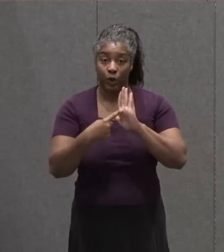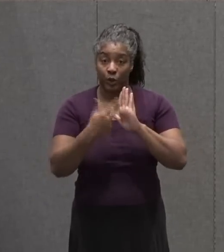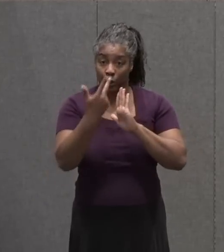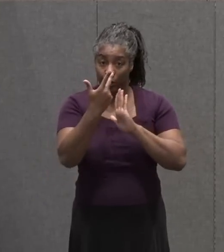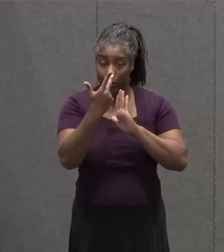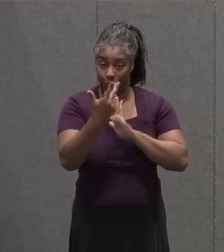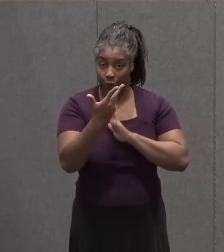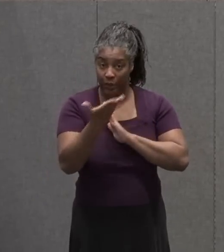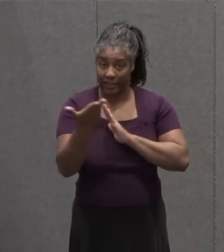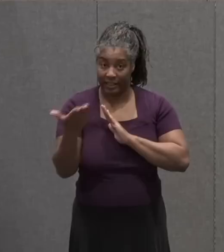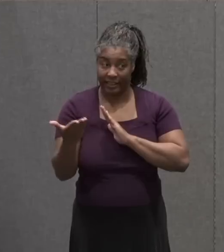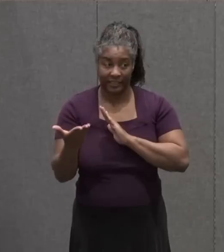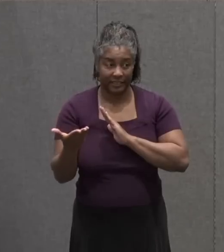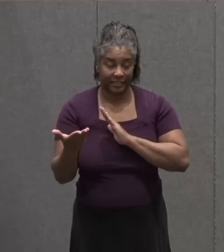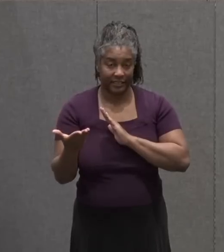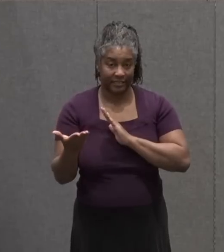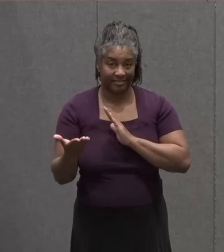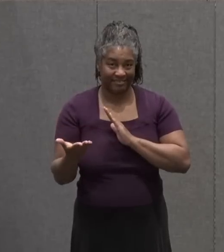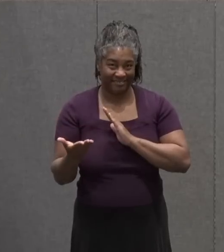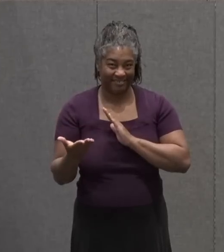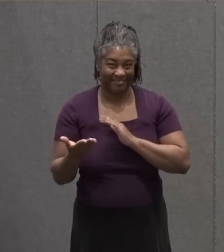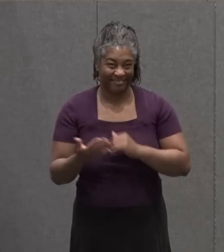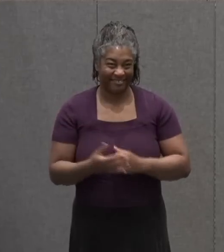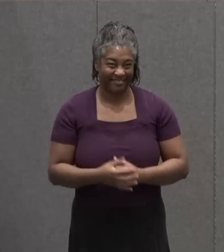Let me pick out all the things from my bag first and set them aside.